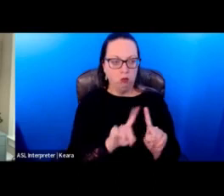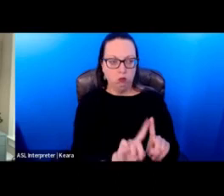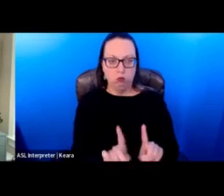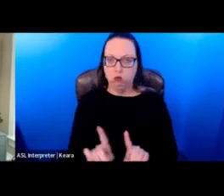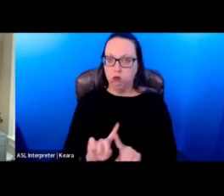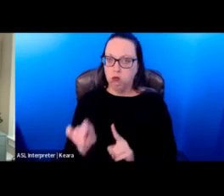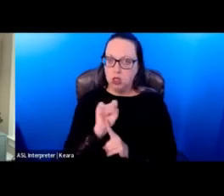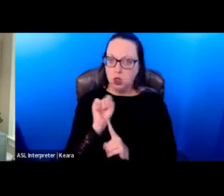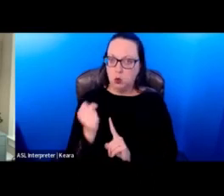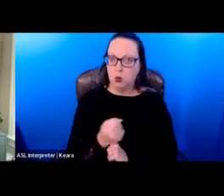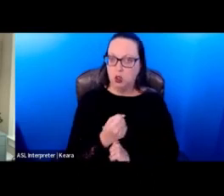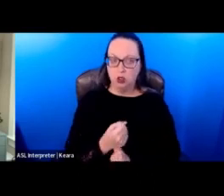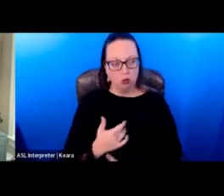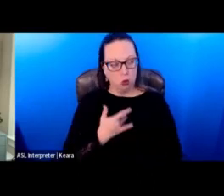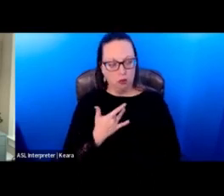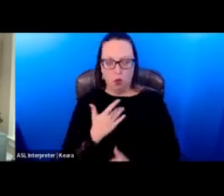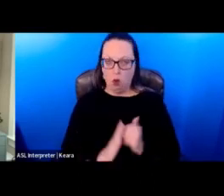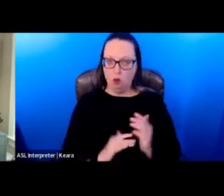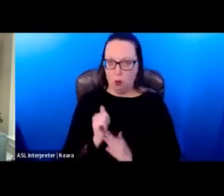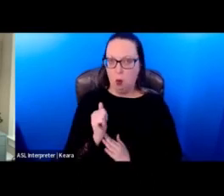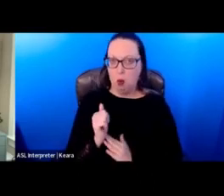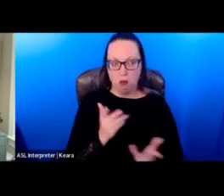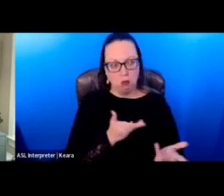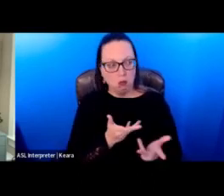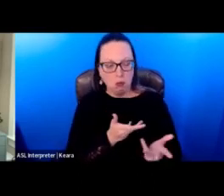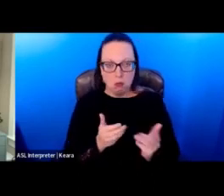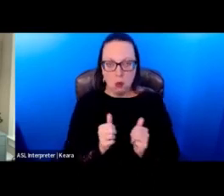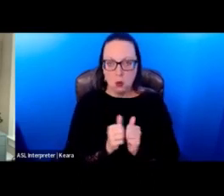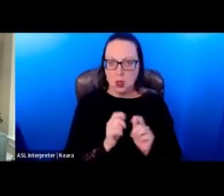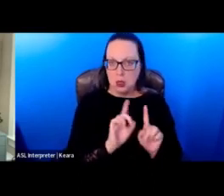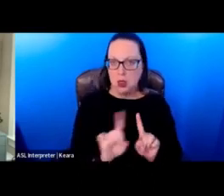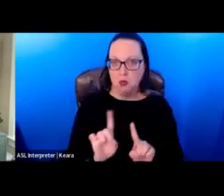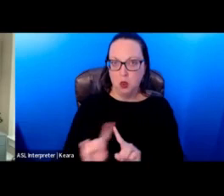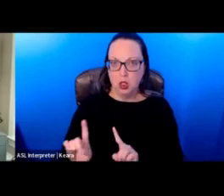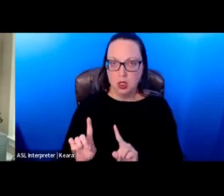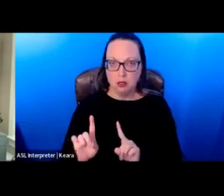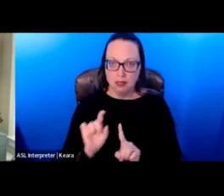felt comfortable dealing with with different situations that